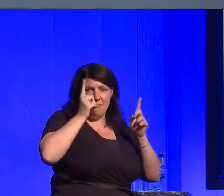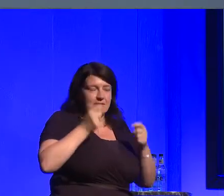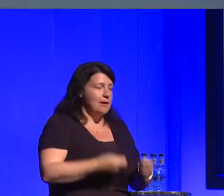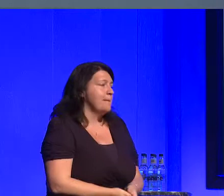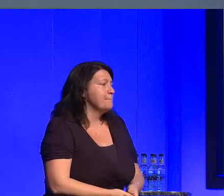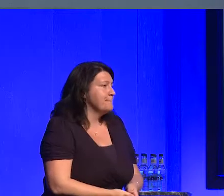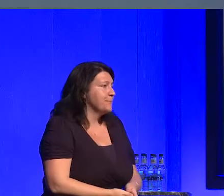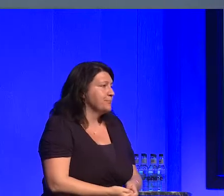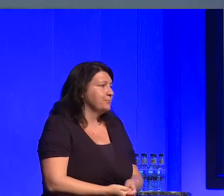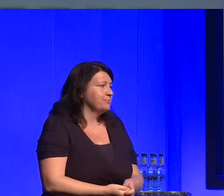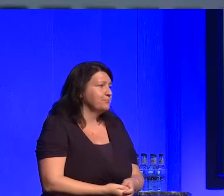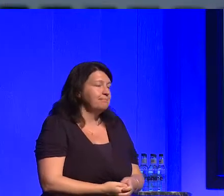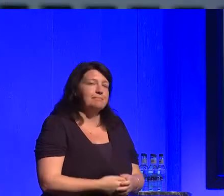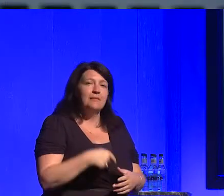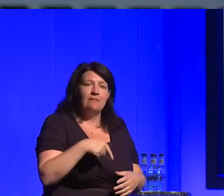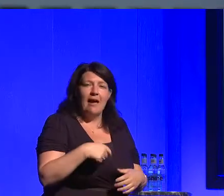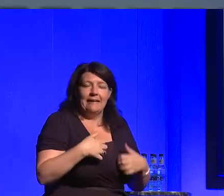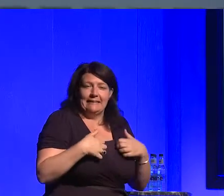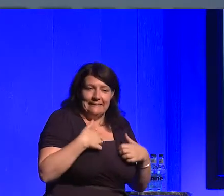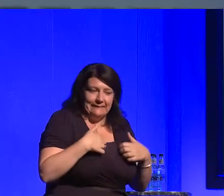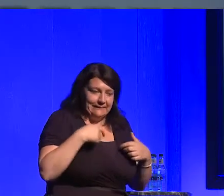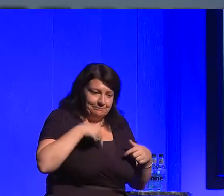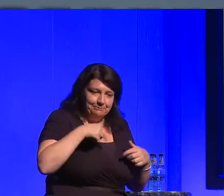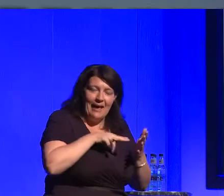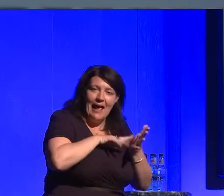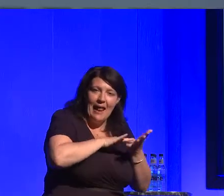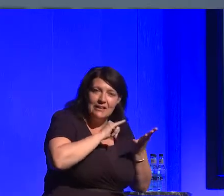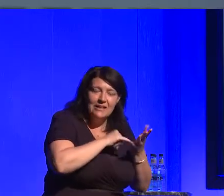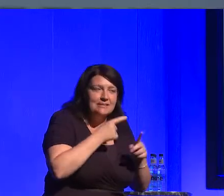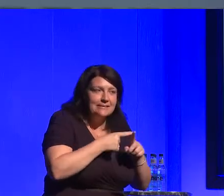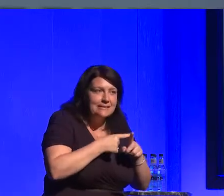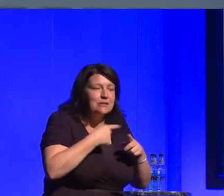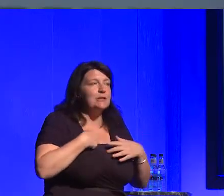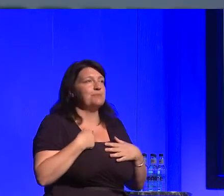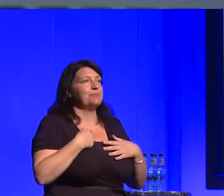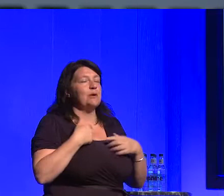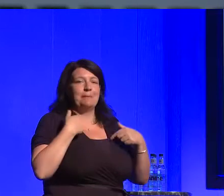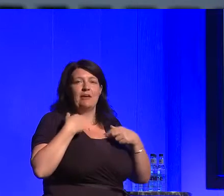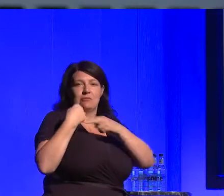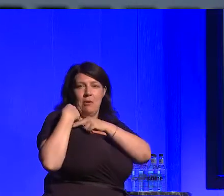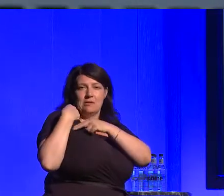We are very keen, in NHS England, to be seen to be the people responsible for turning taxpayers'